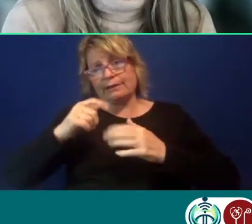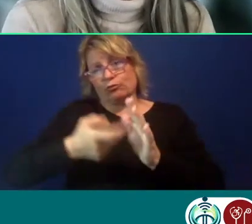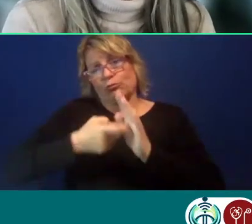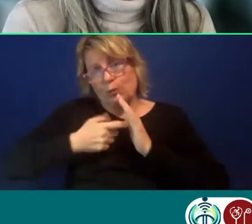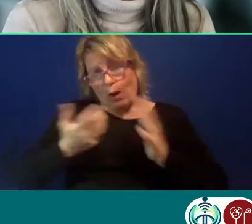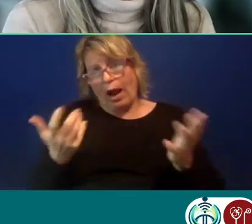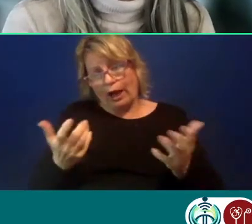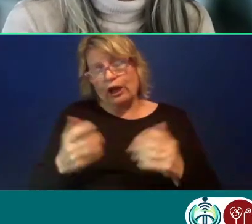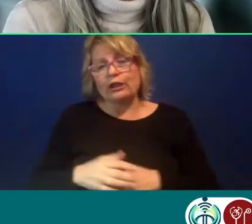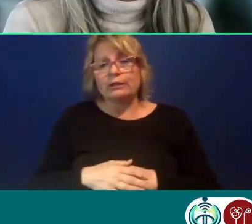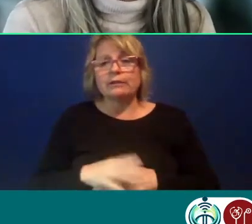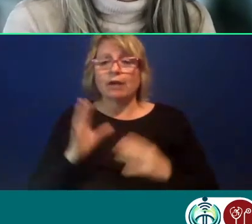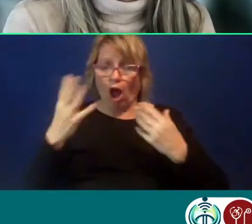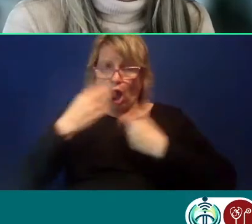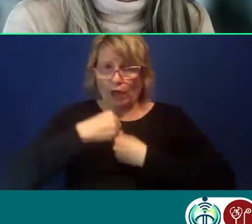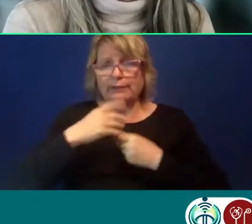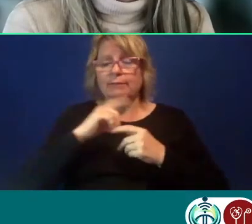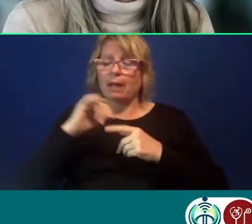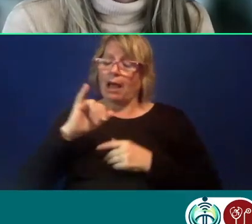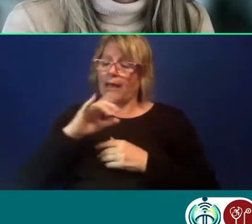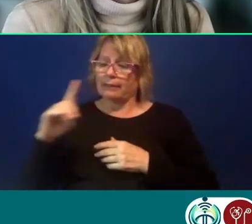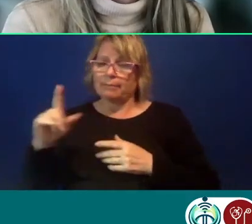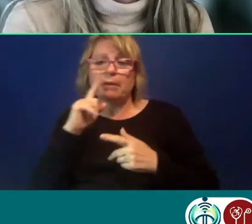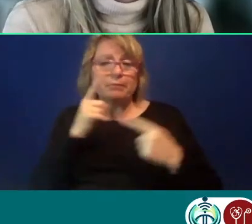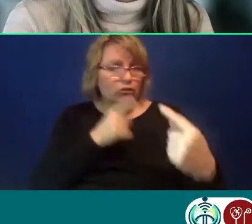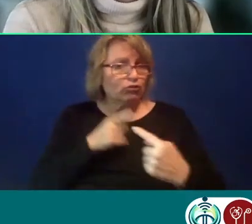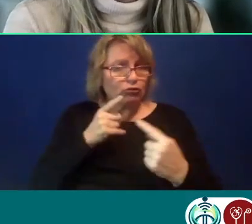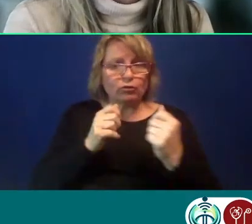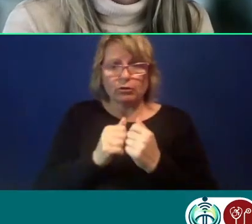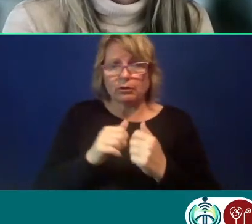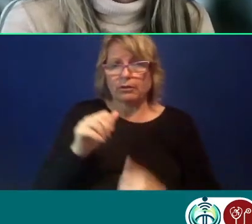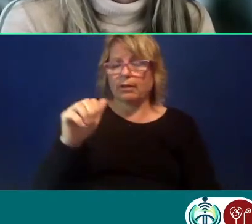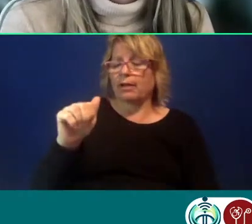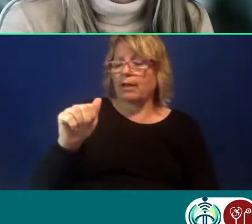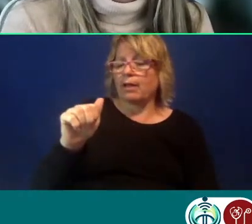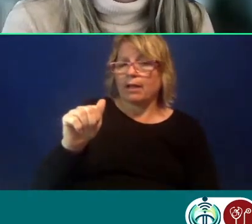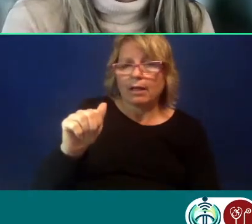individuals with autism and IDD might struggle from something called Alexithymia, which means